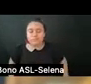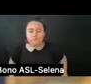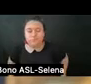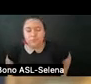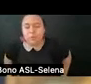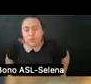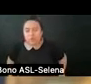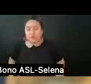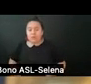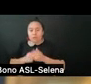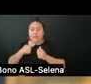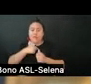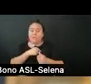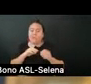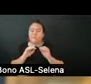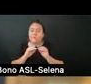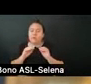and accessible in the work that we do.